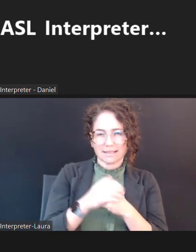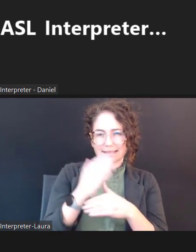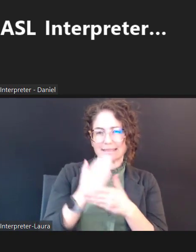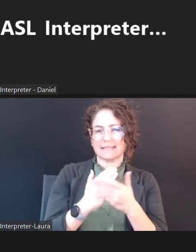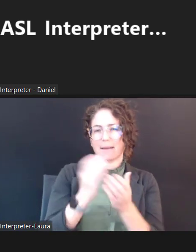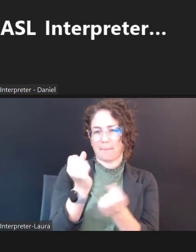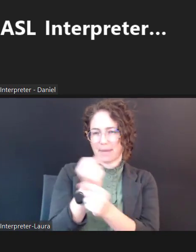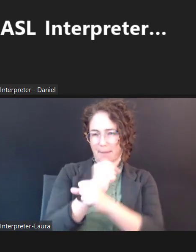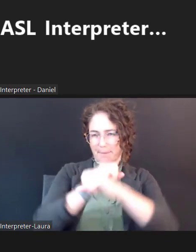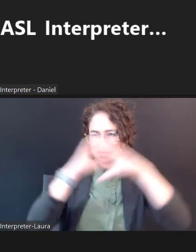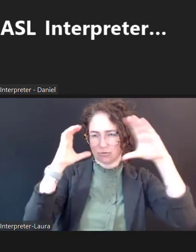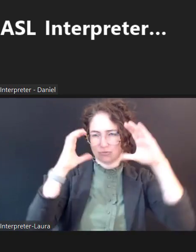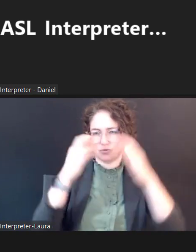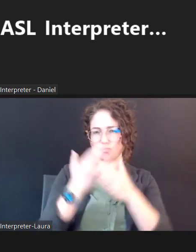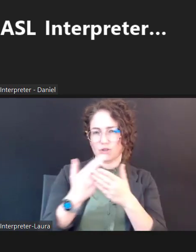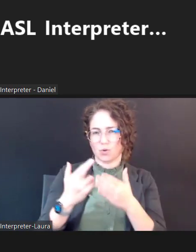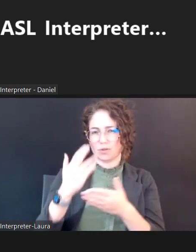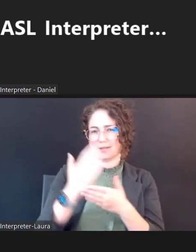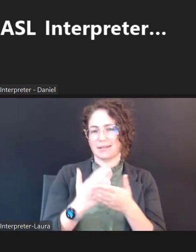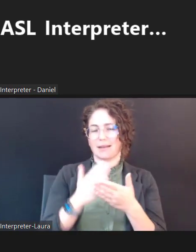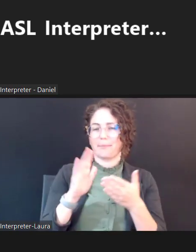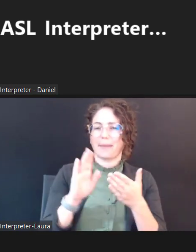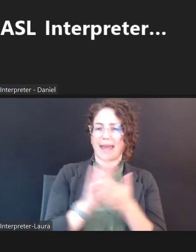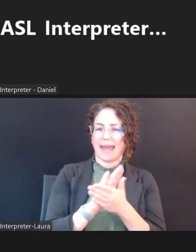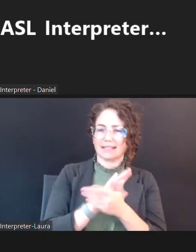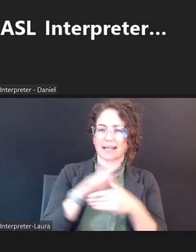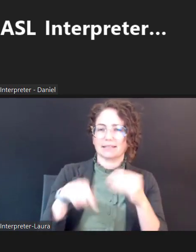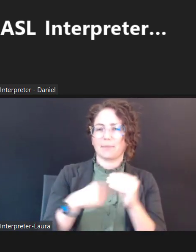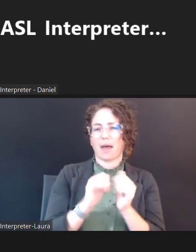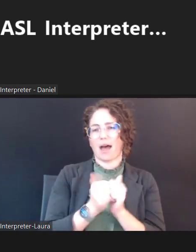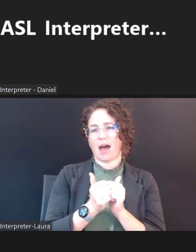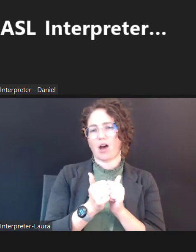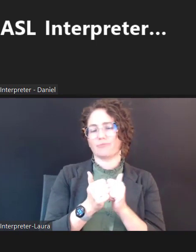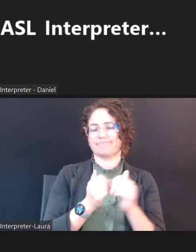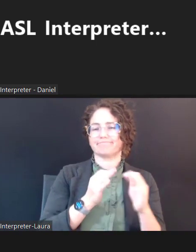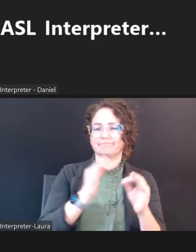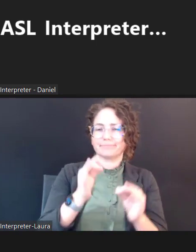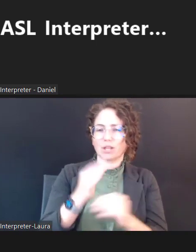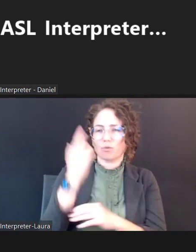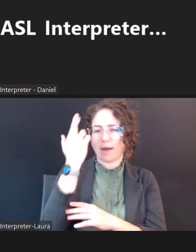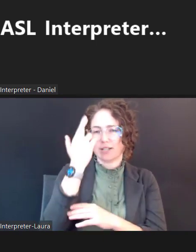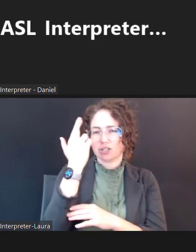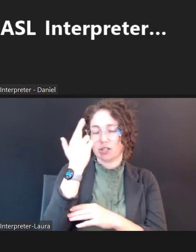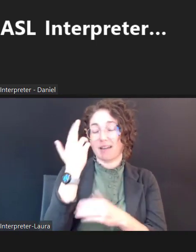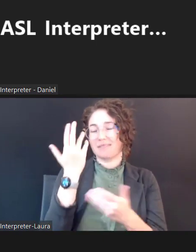A lot of the information that we go over today, we're going to be